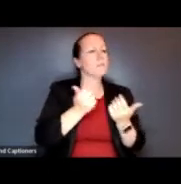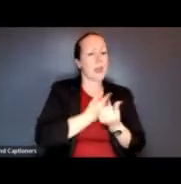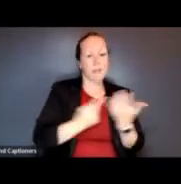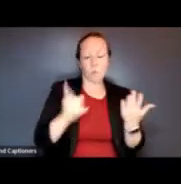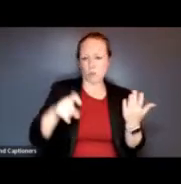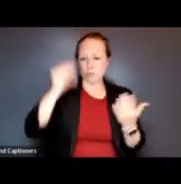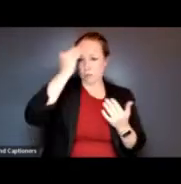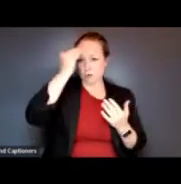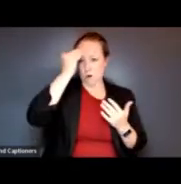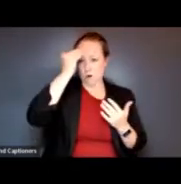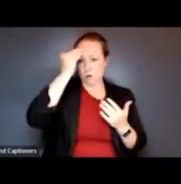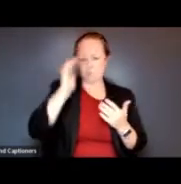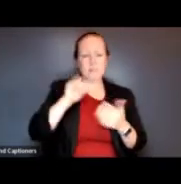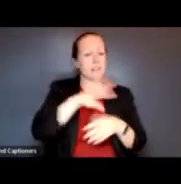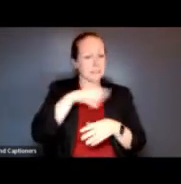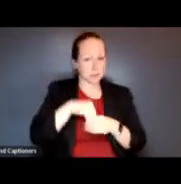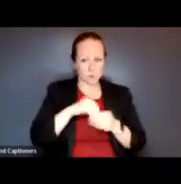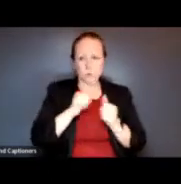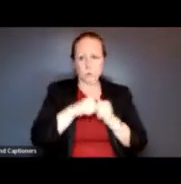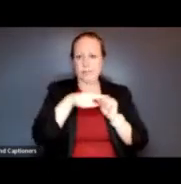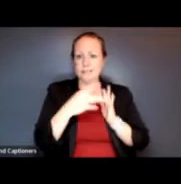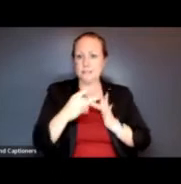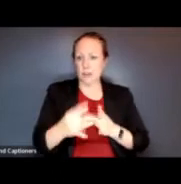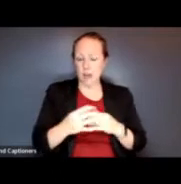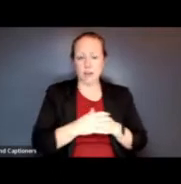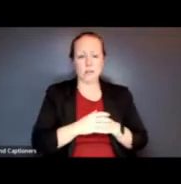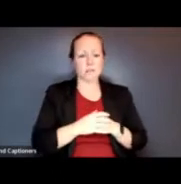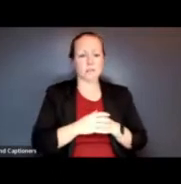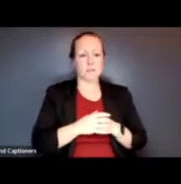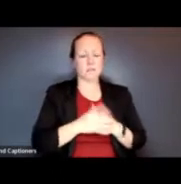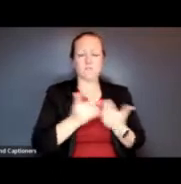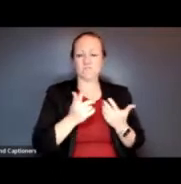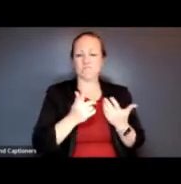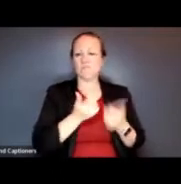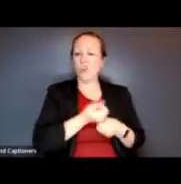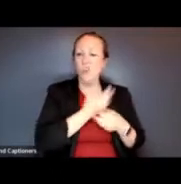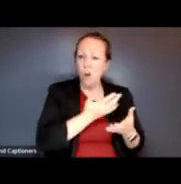included in the guide causes symptoms, challenges associated